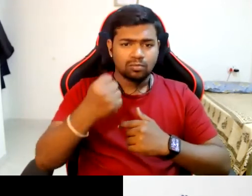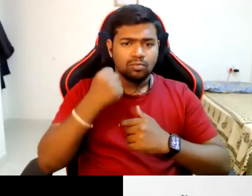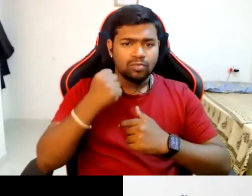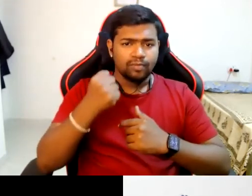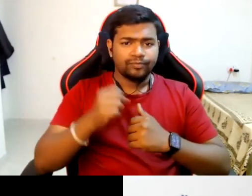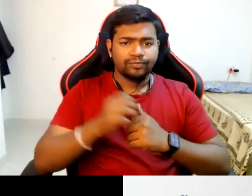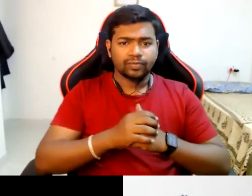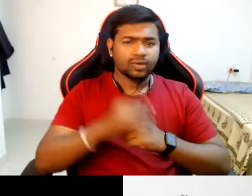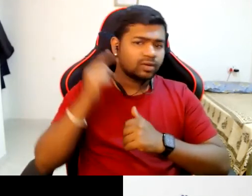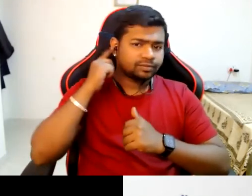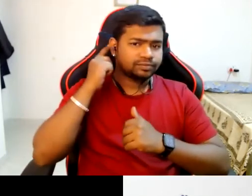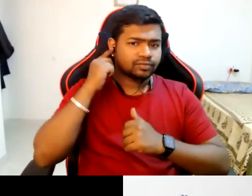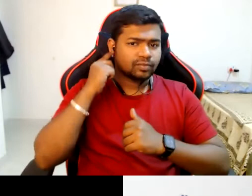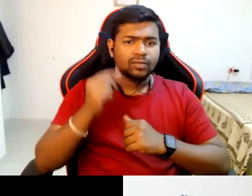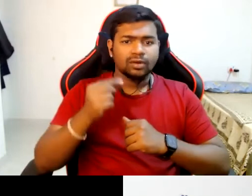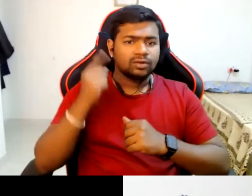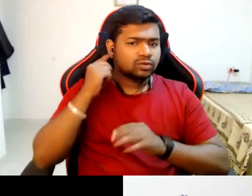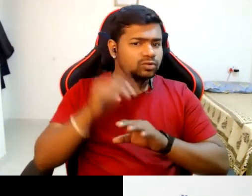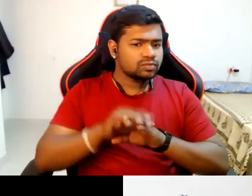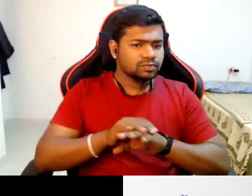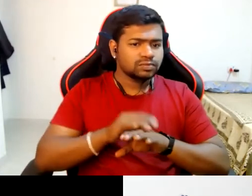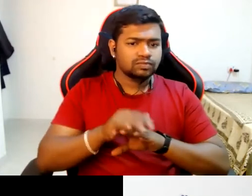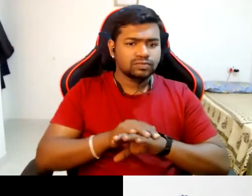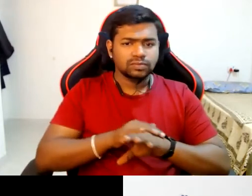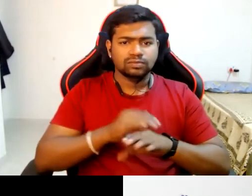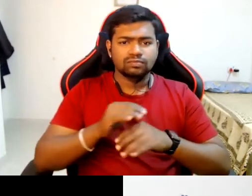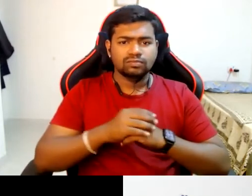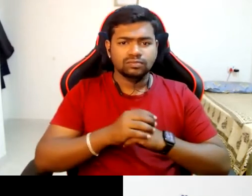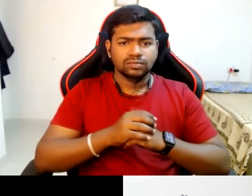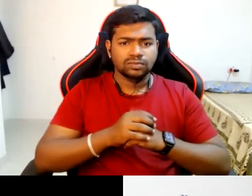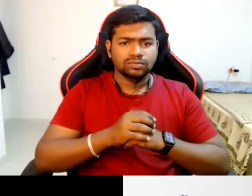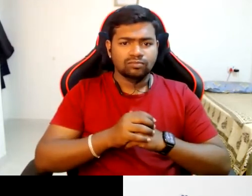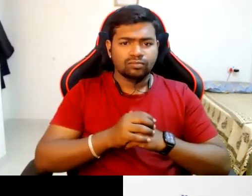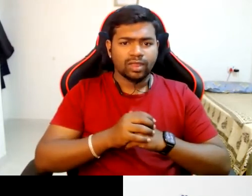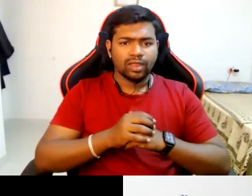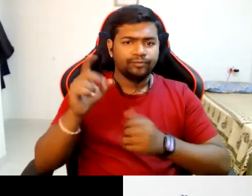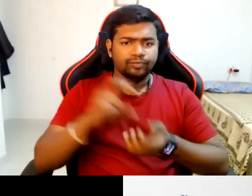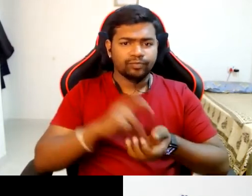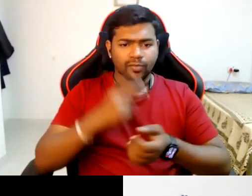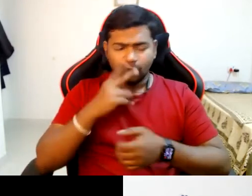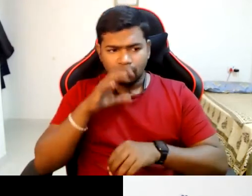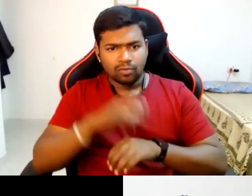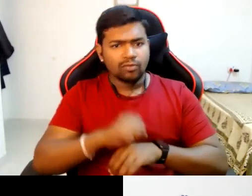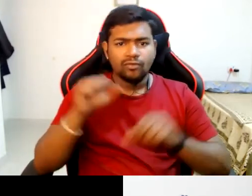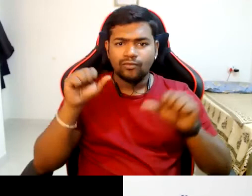and that was so low and increased year by year that no doctor could found out.